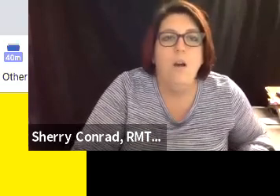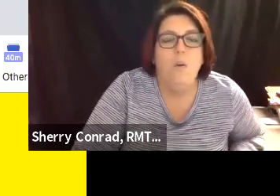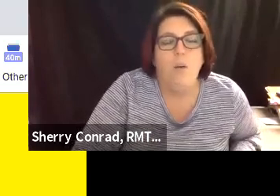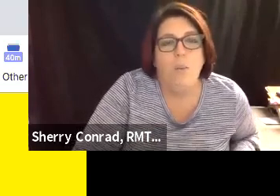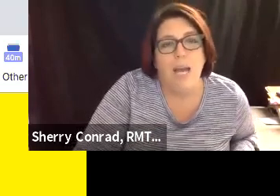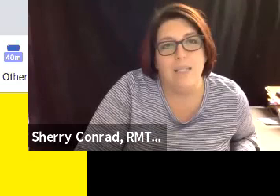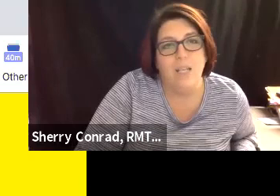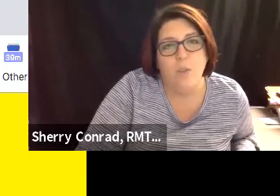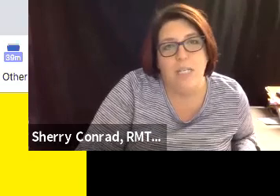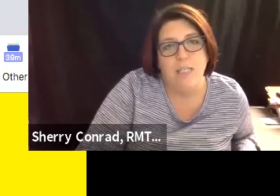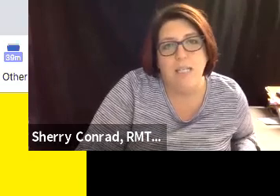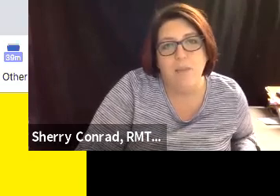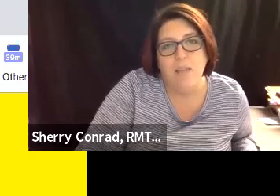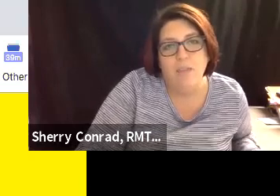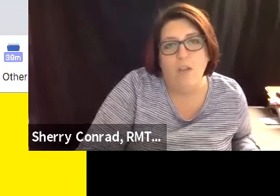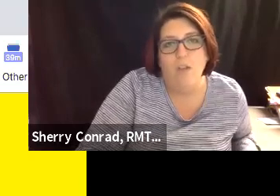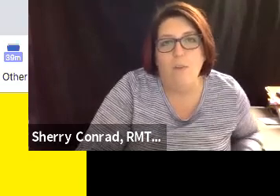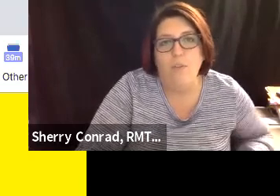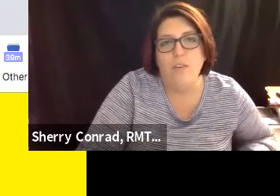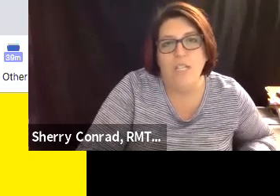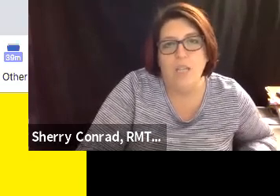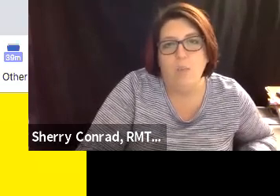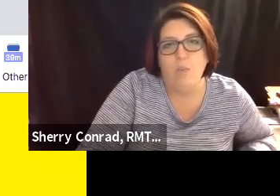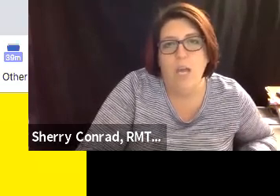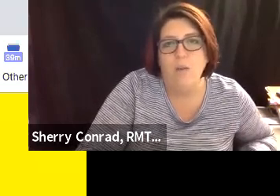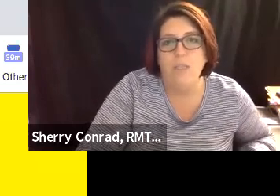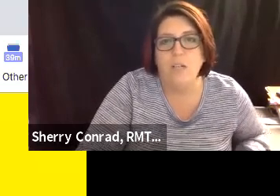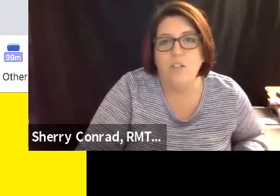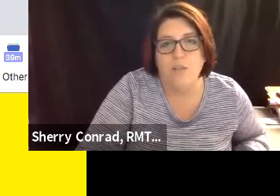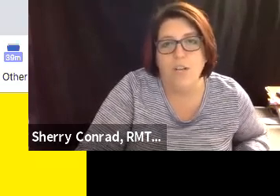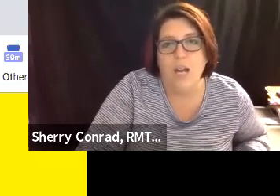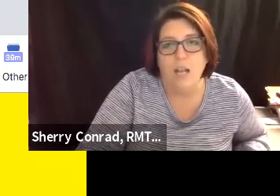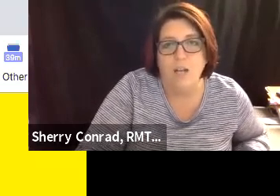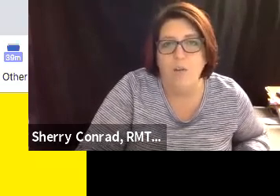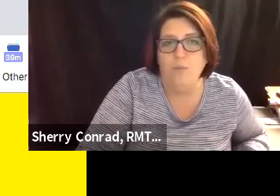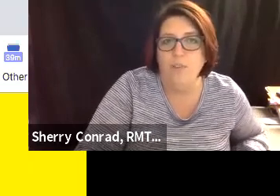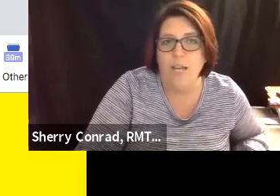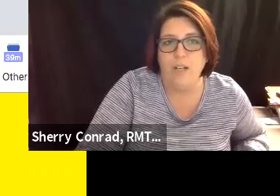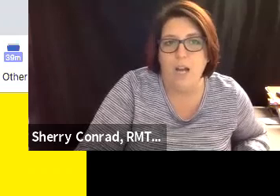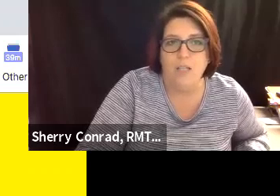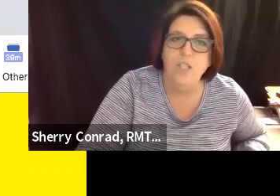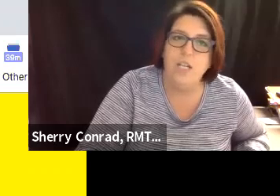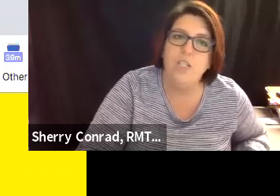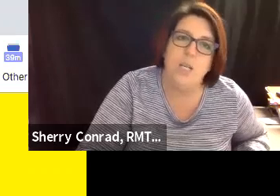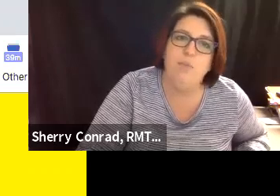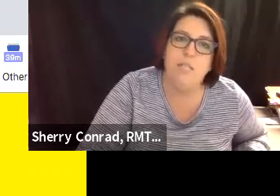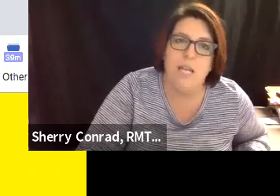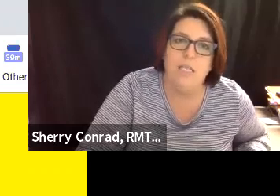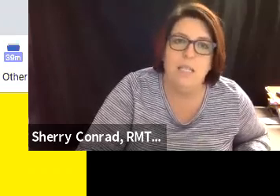We would ask that you join us next month, on November 13th, when we host Dr. Jennifer Catalano from Flagler College as she presents,